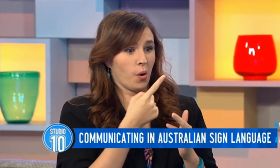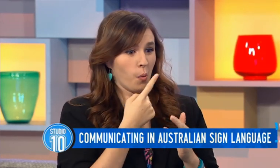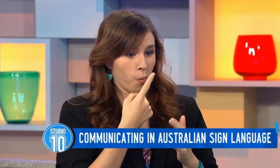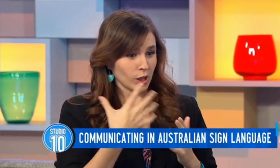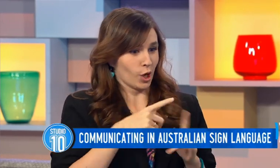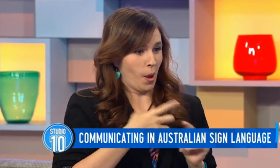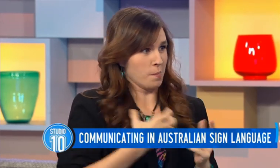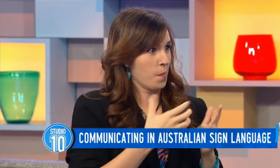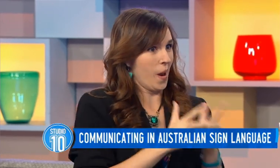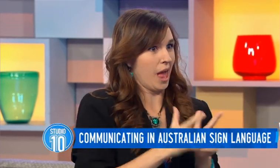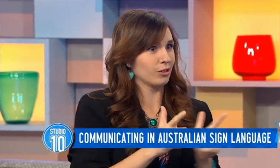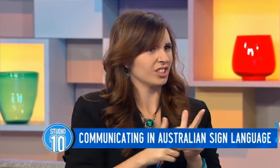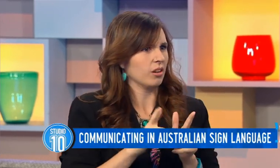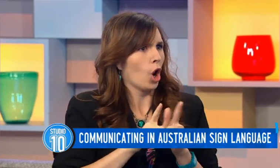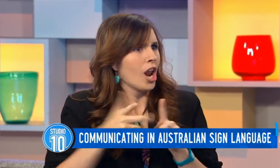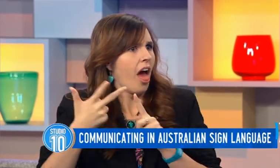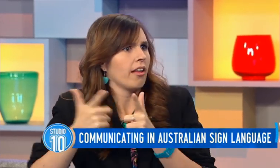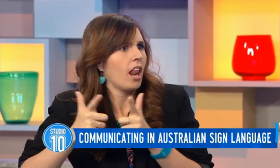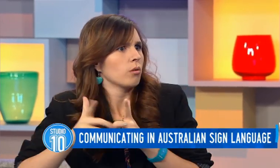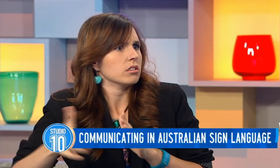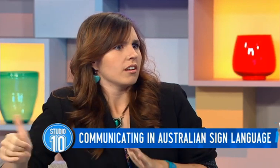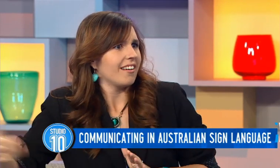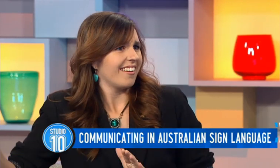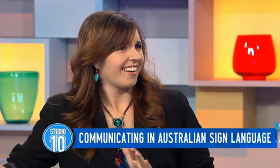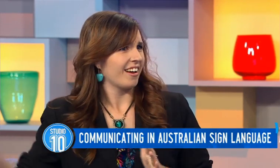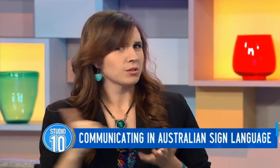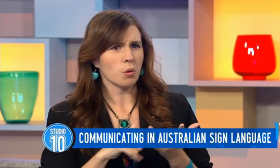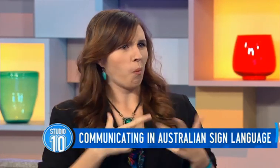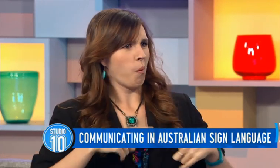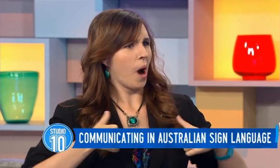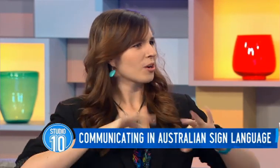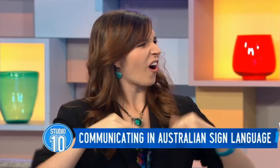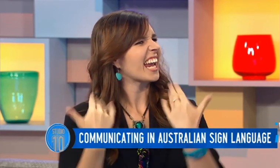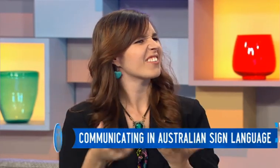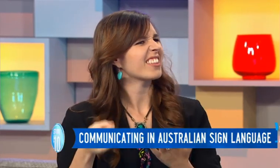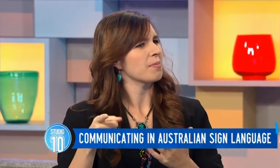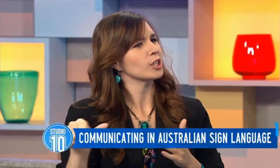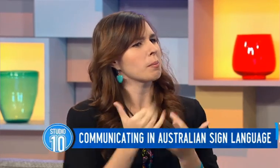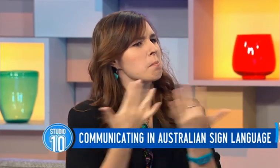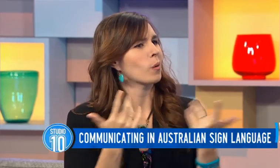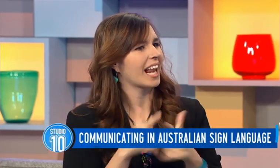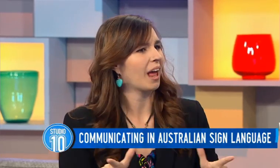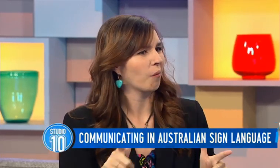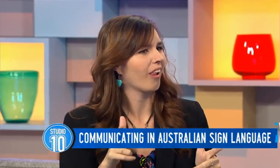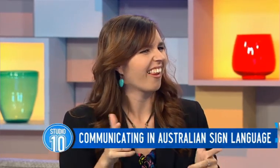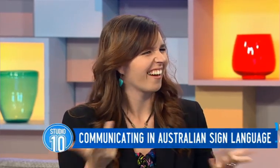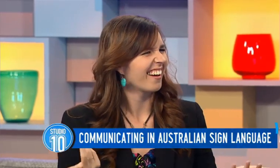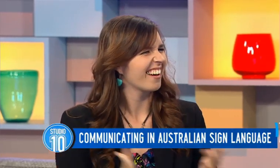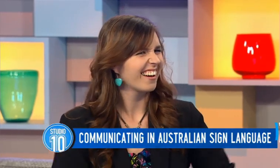As I keep saying research says that when you've got one language you can learn other languages so why wouldn't we give them that opportunity